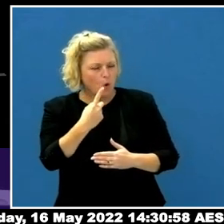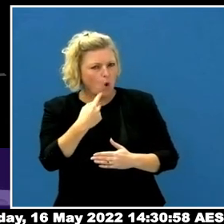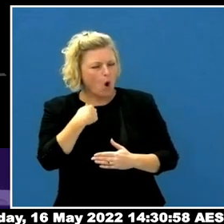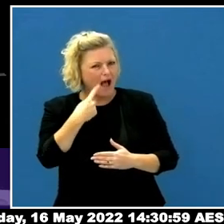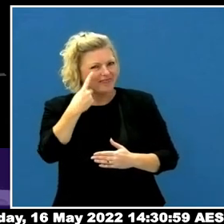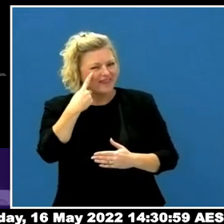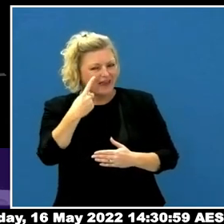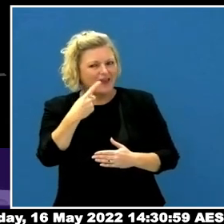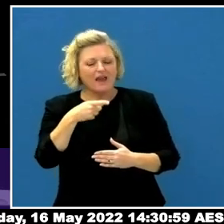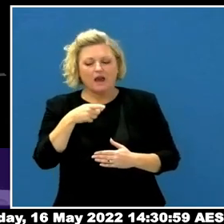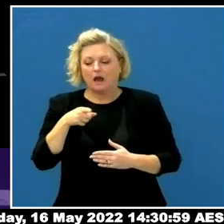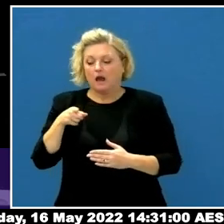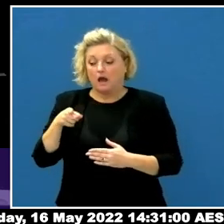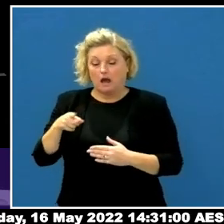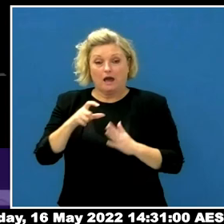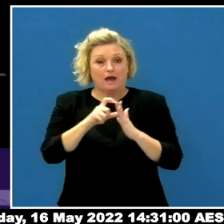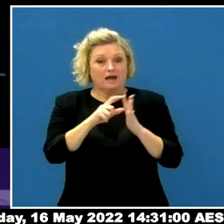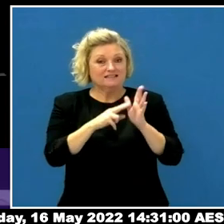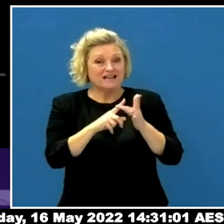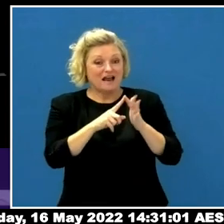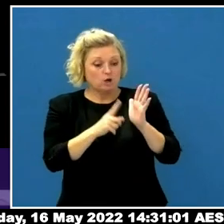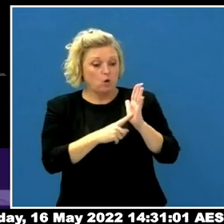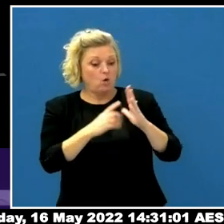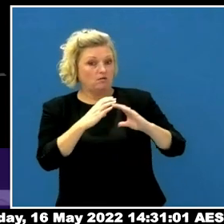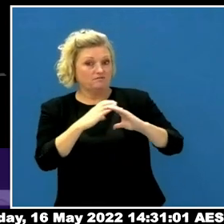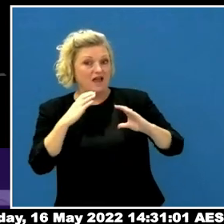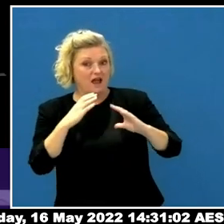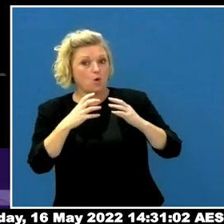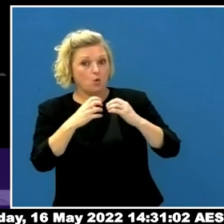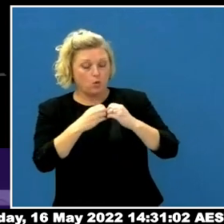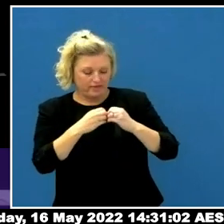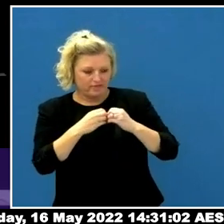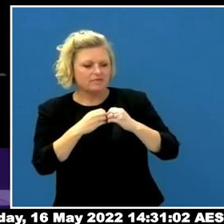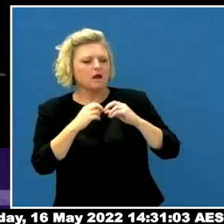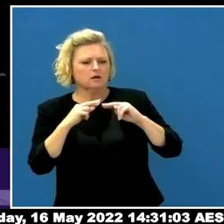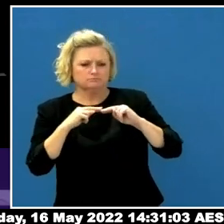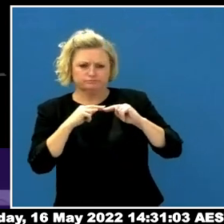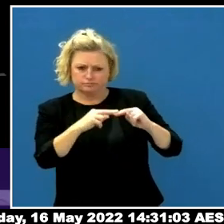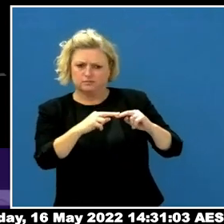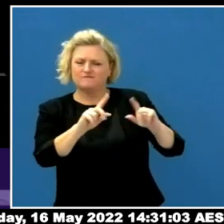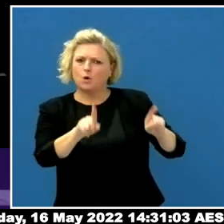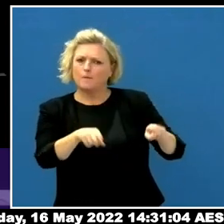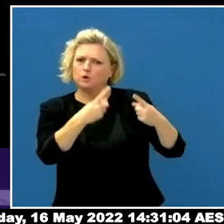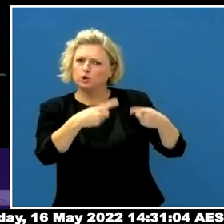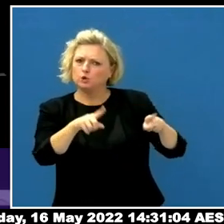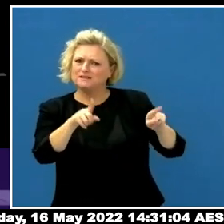sitting in the front lounge room waiting for him to be dropped off, and the bus drove in